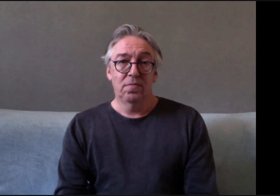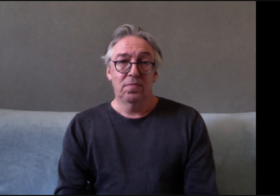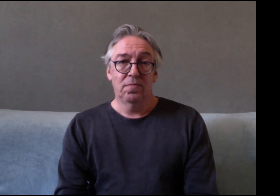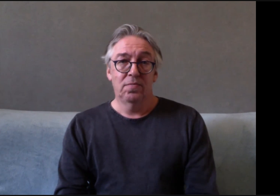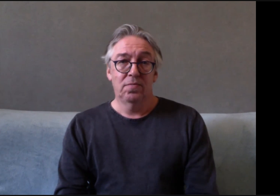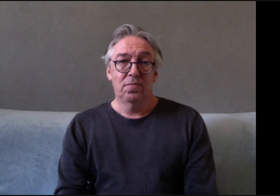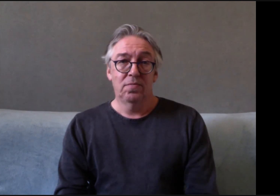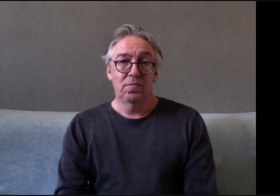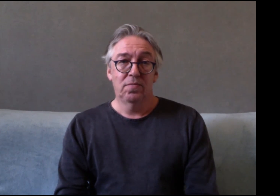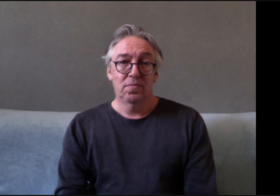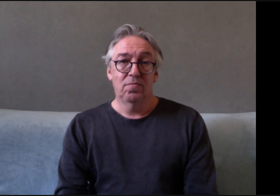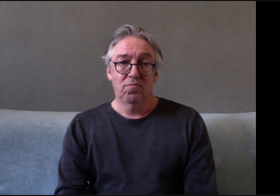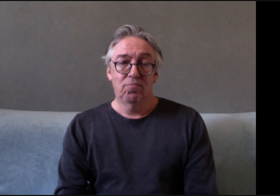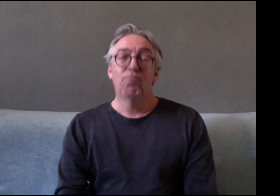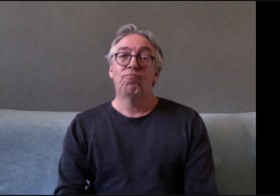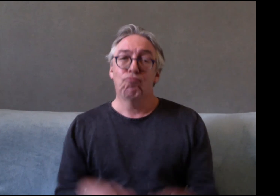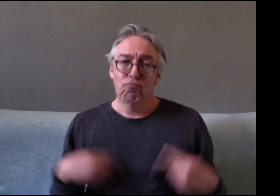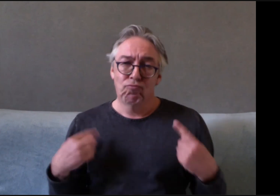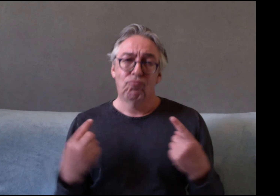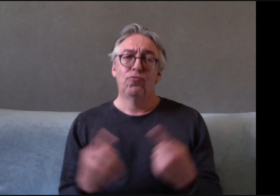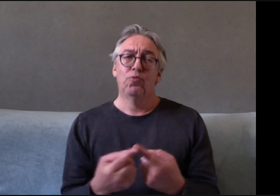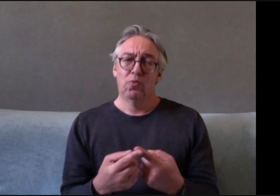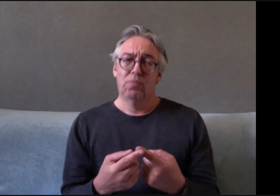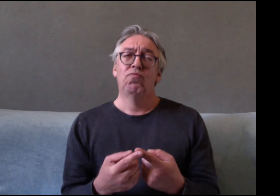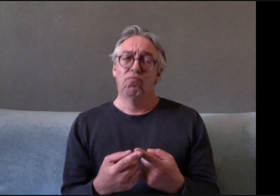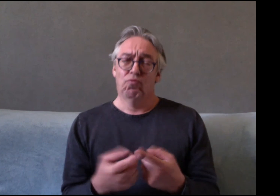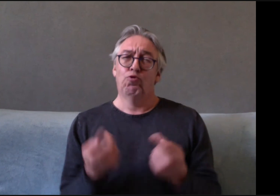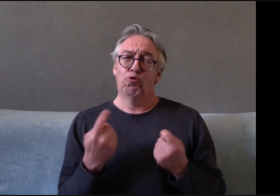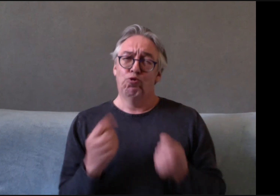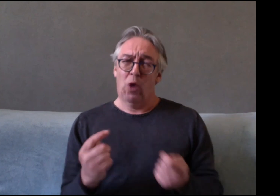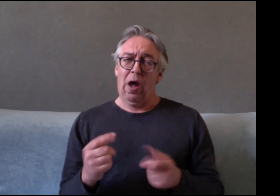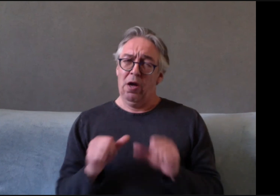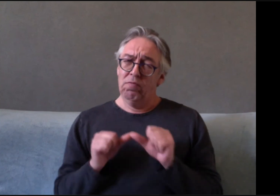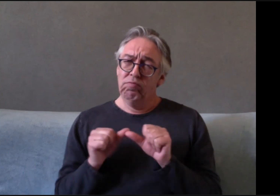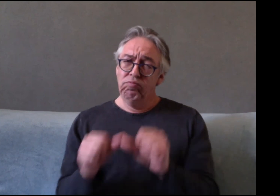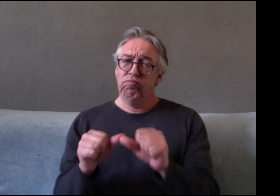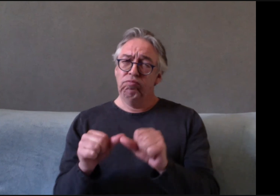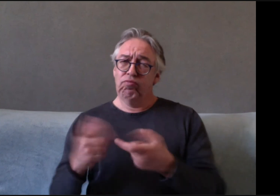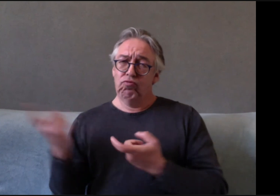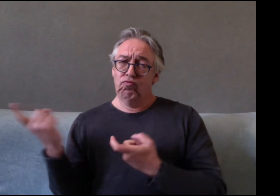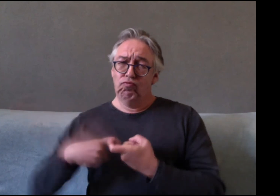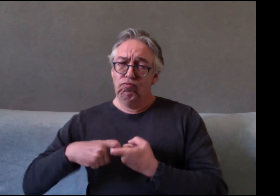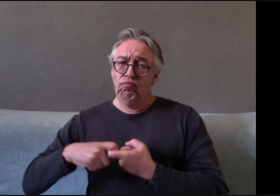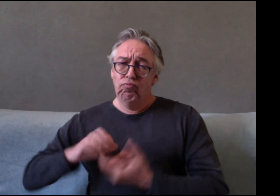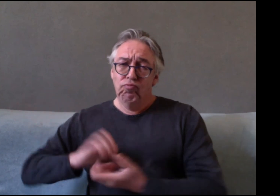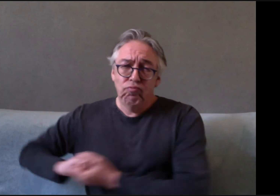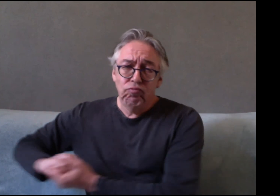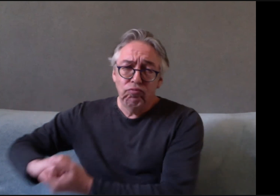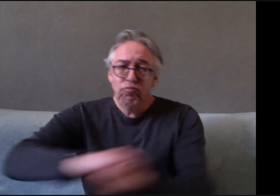And we should try to stay united and strong because like this we're going to overcome the situation.